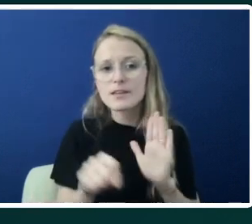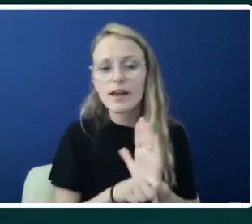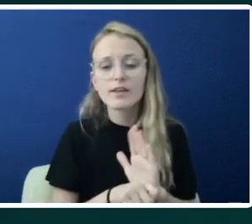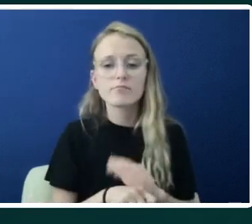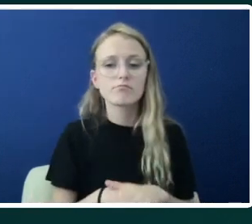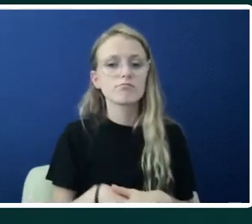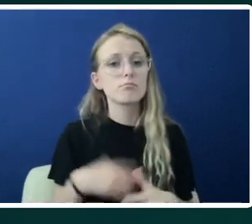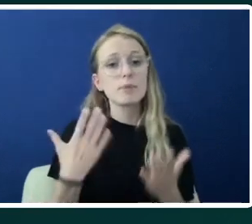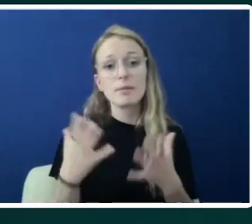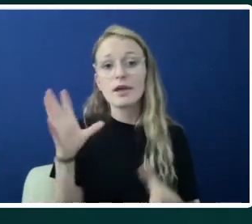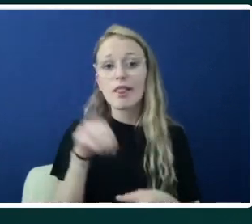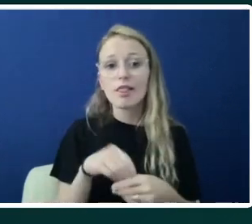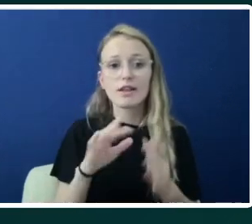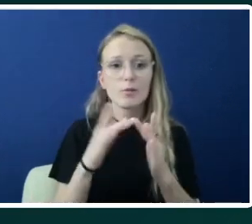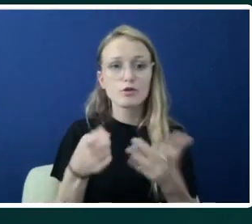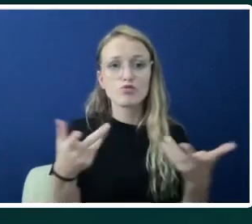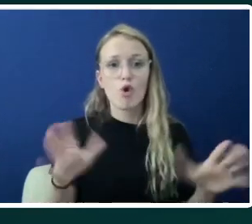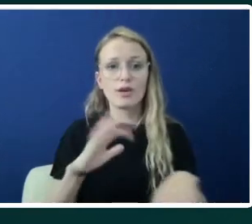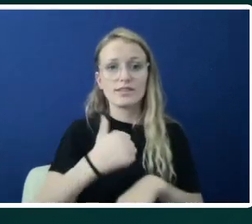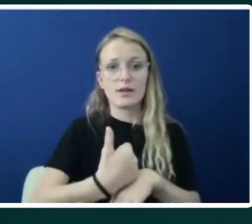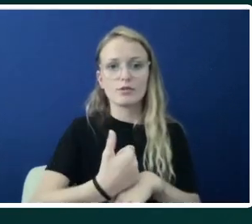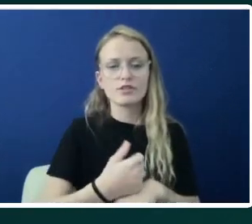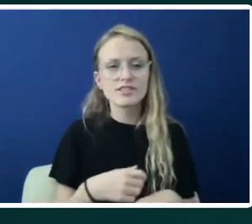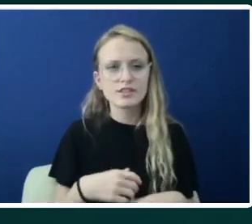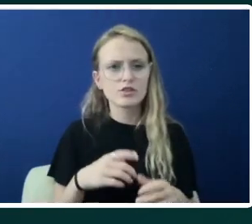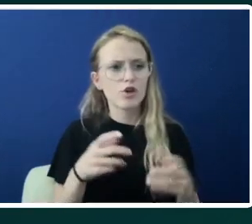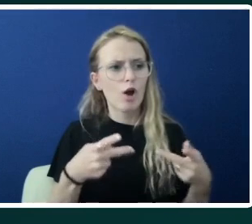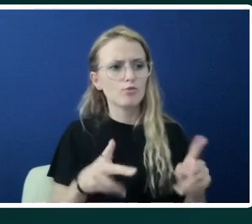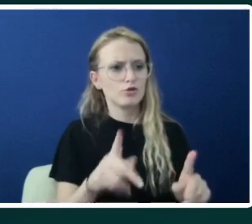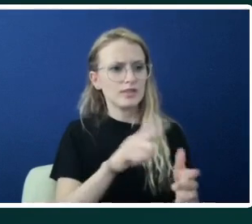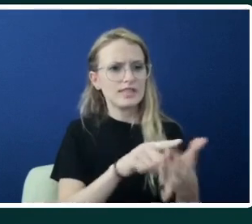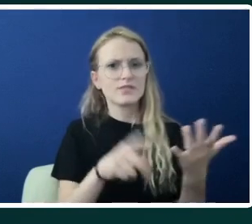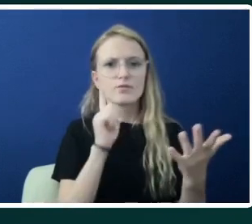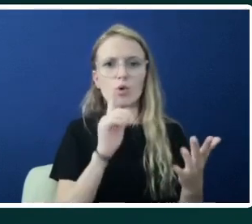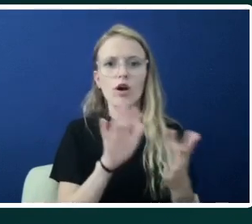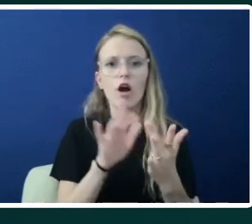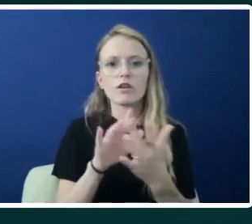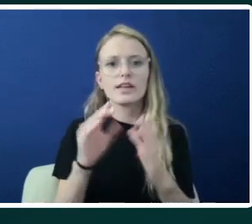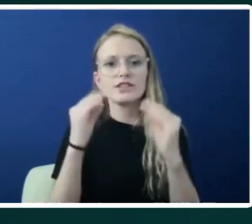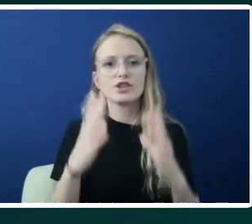outside of our teachers as the only audience for our work, really engages students to think